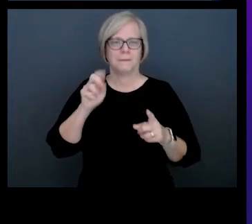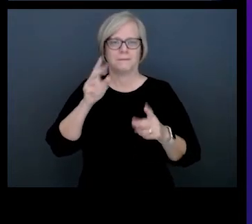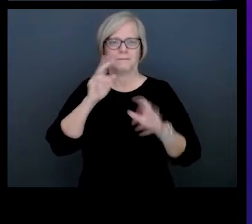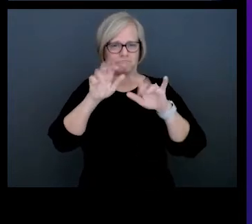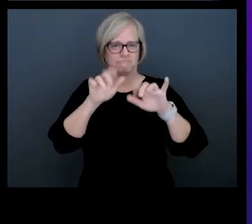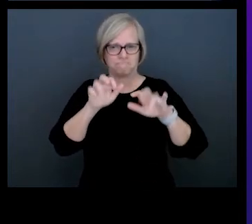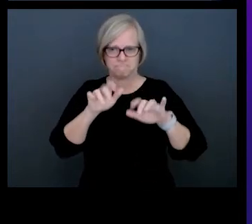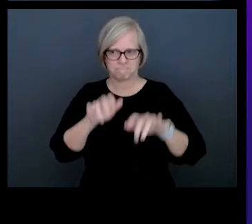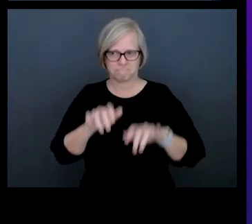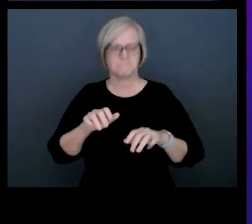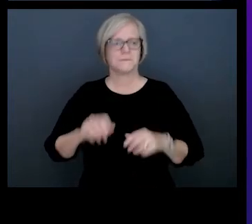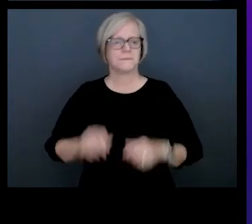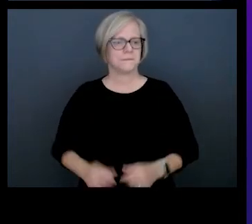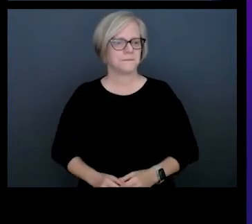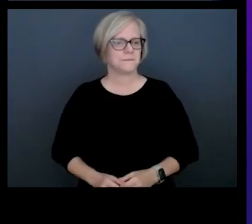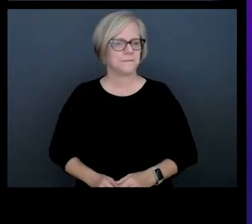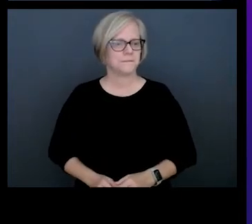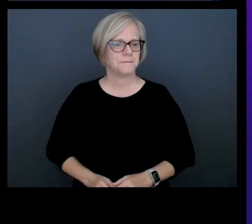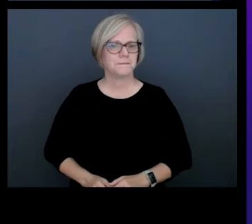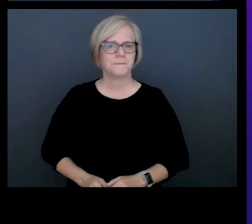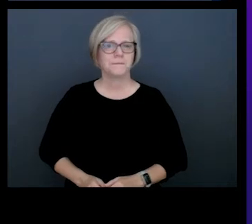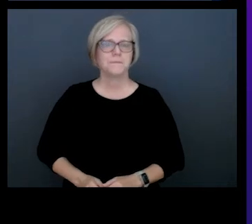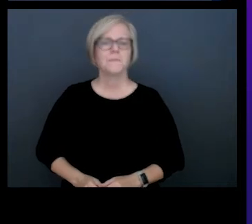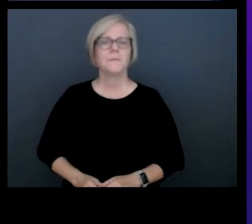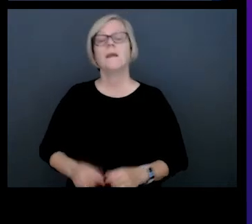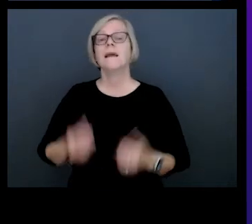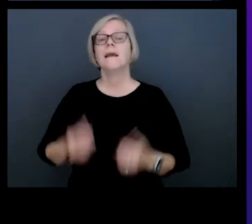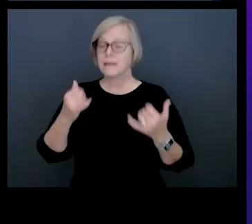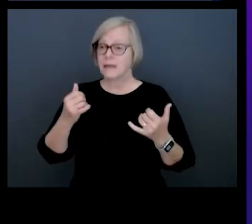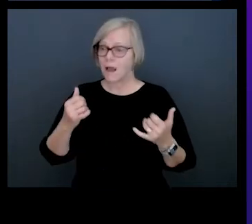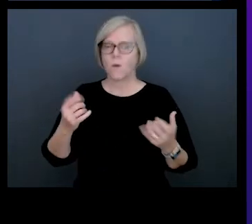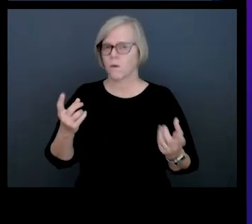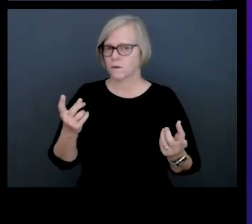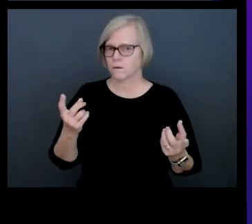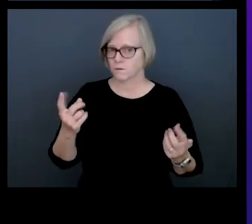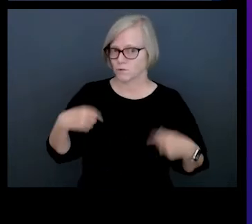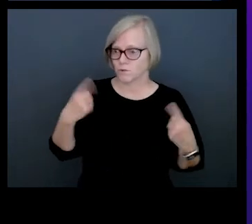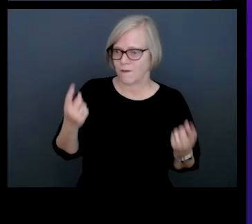Now, notice that all I did so far was click on Buy.